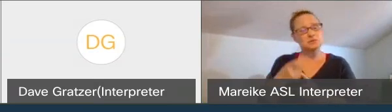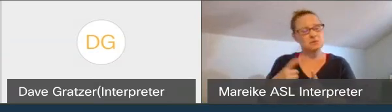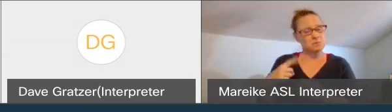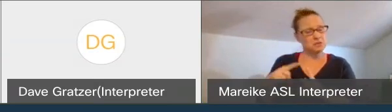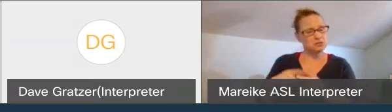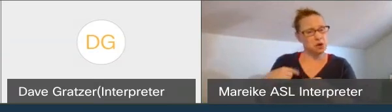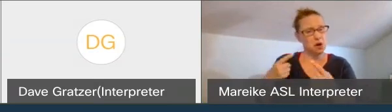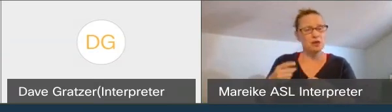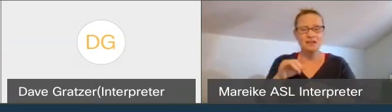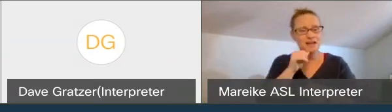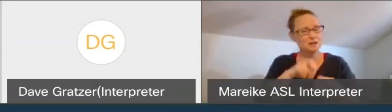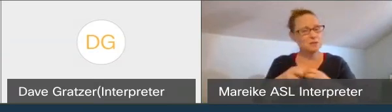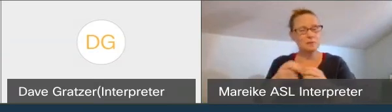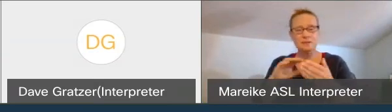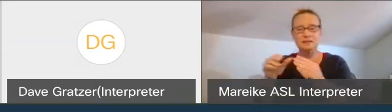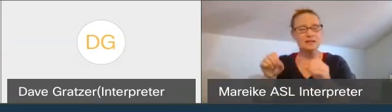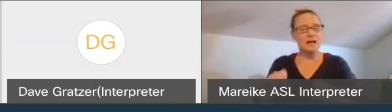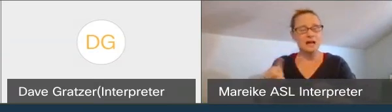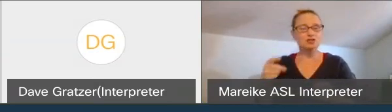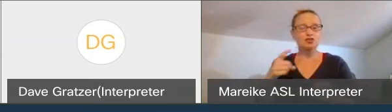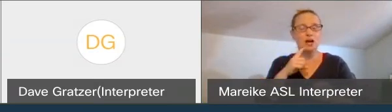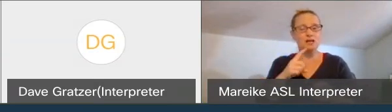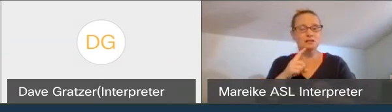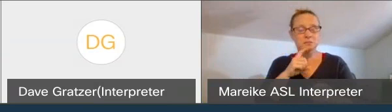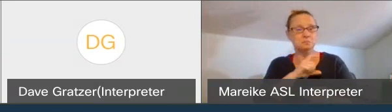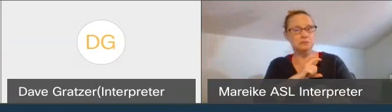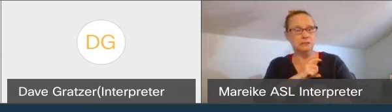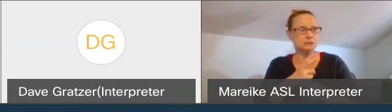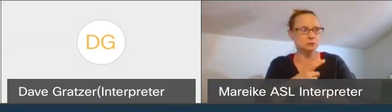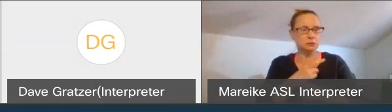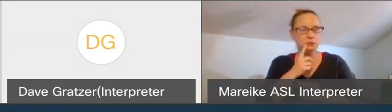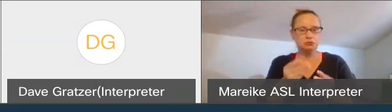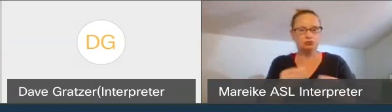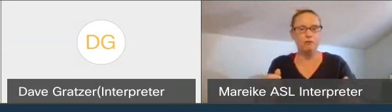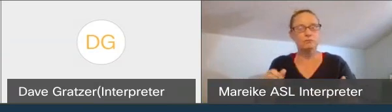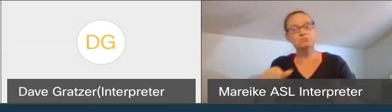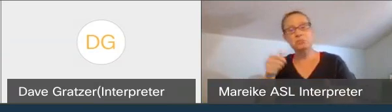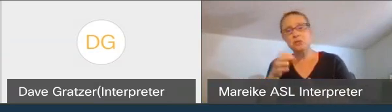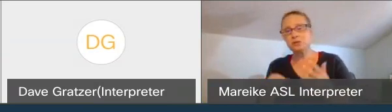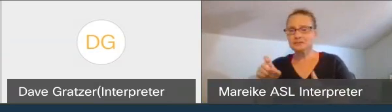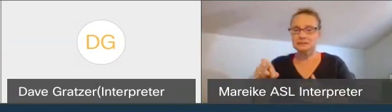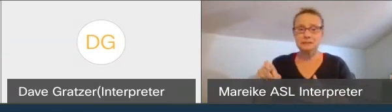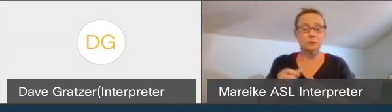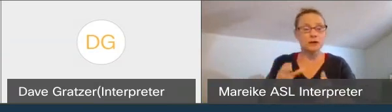this is not a problem that a city can just traditionally police its way out of. Without other options, this enforcement activity was the only tool the police department had